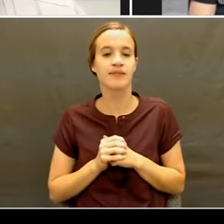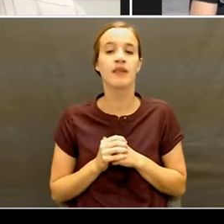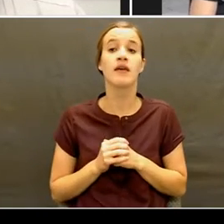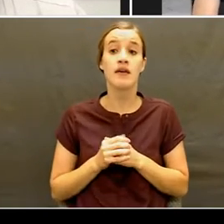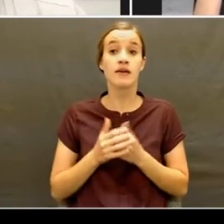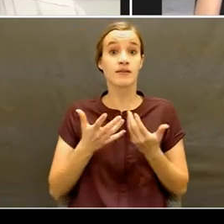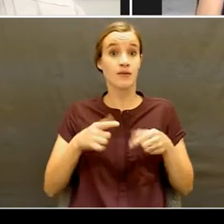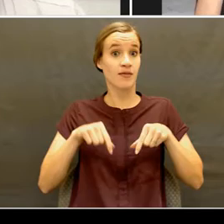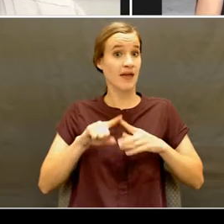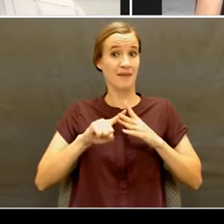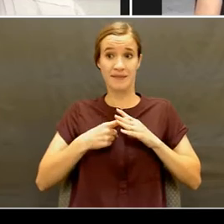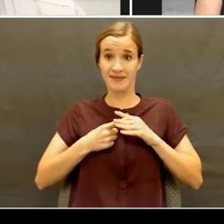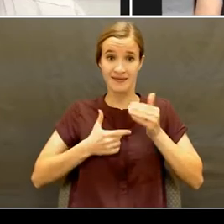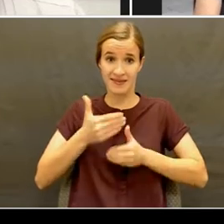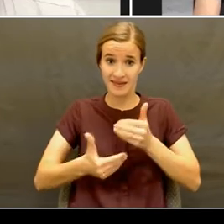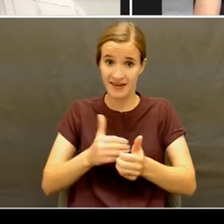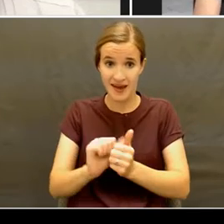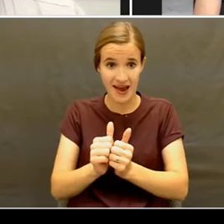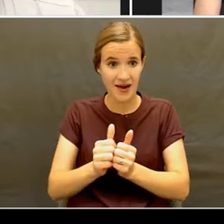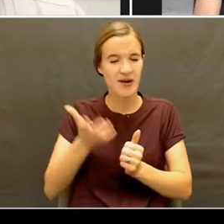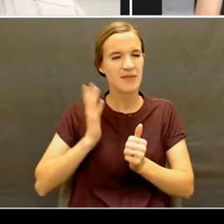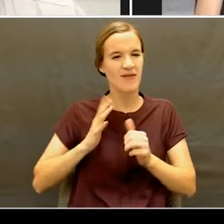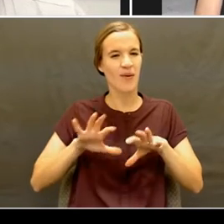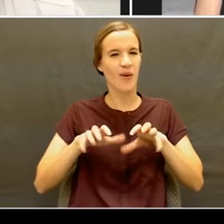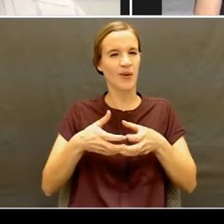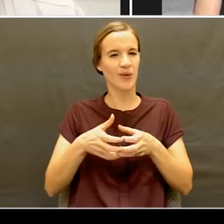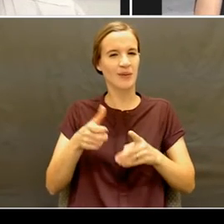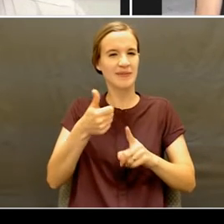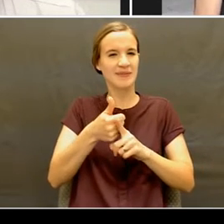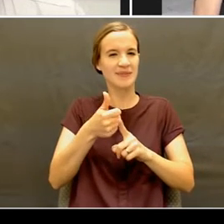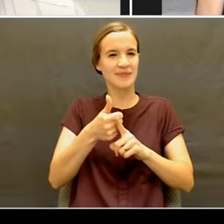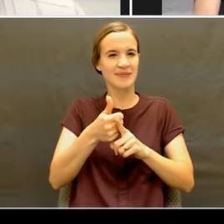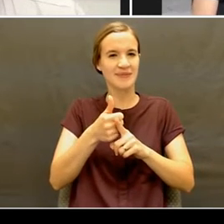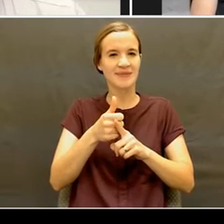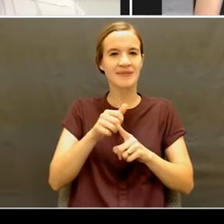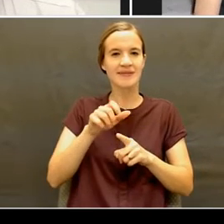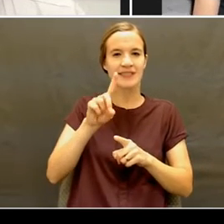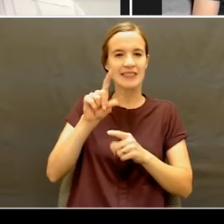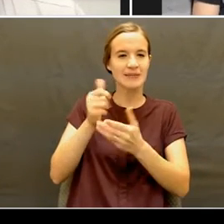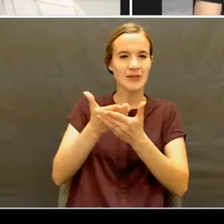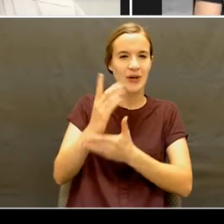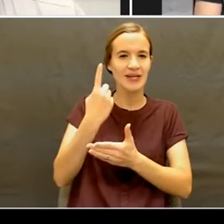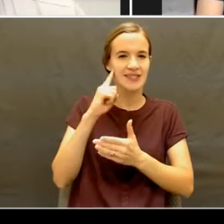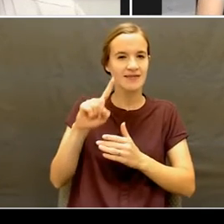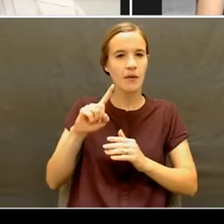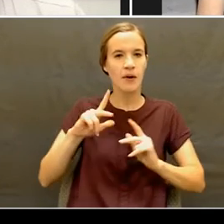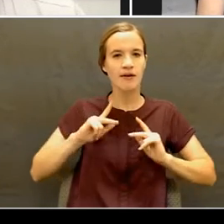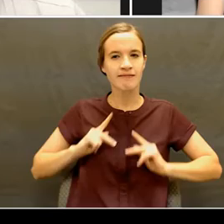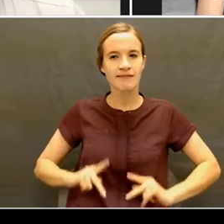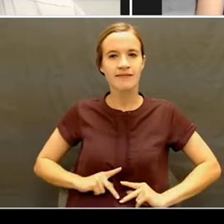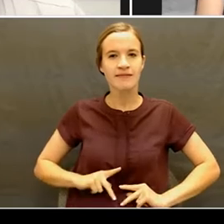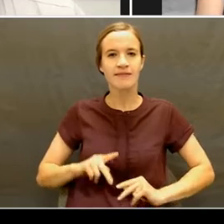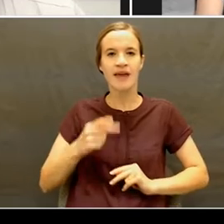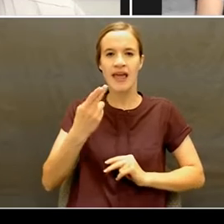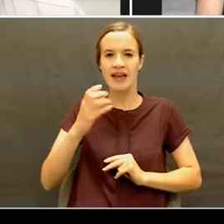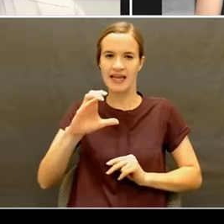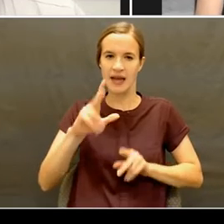Handicapped is what they were called back then. And I wanted more politics, you know, I wanted to